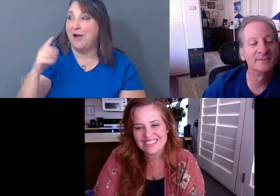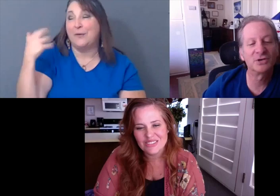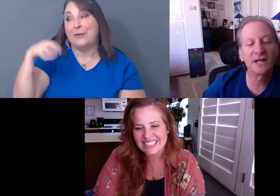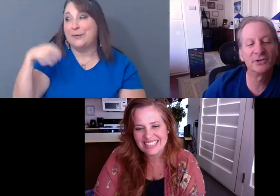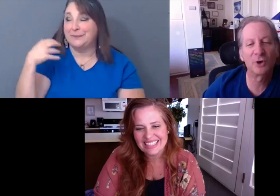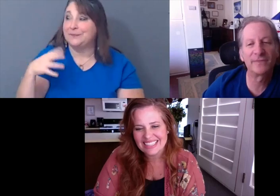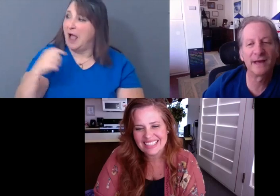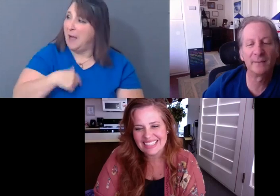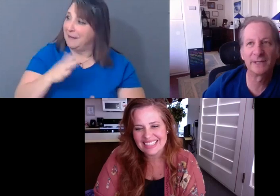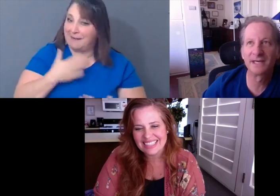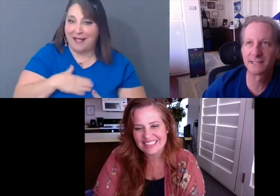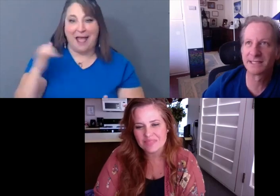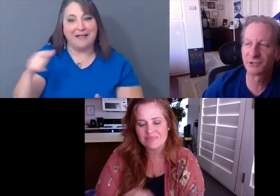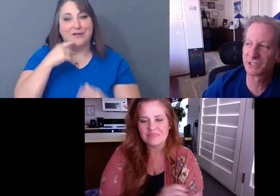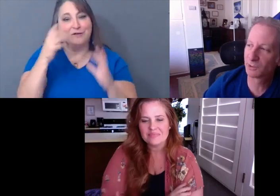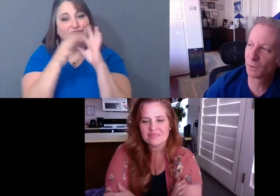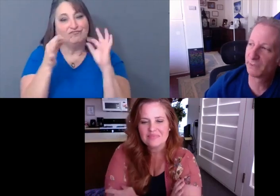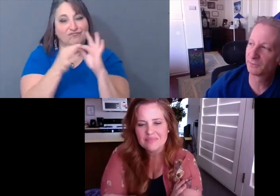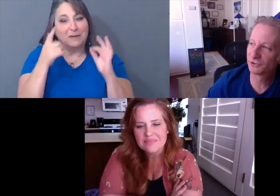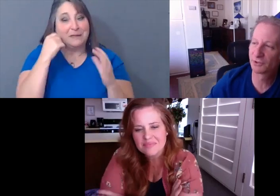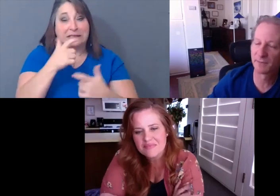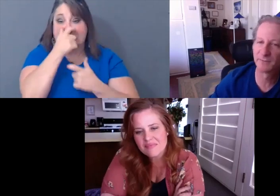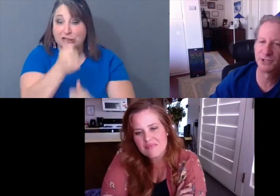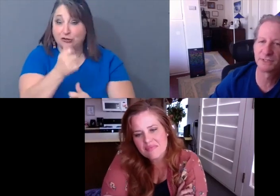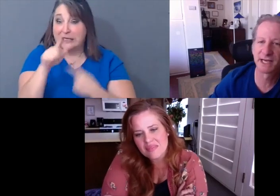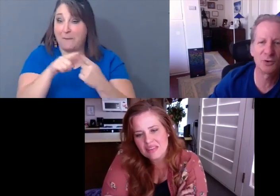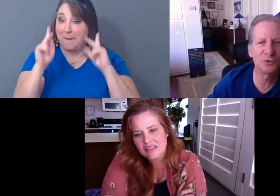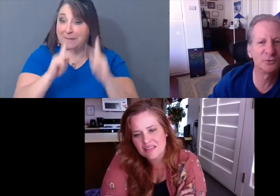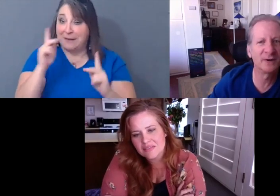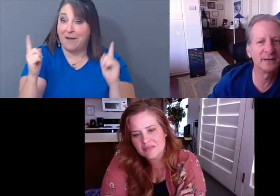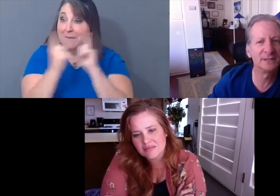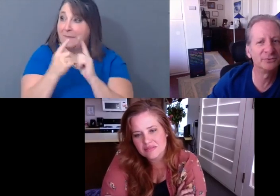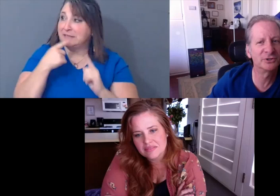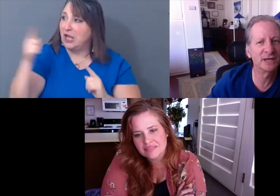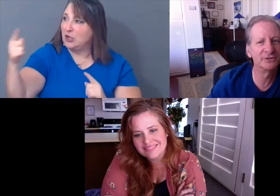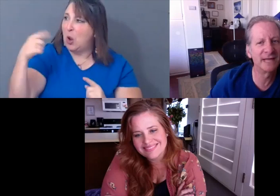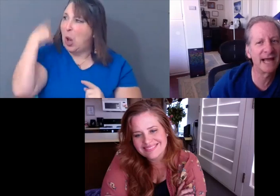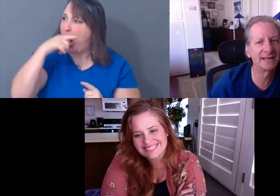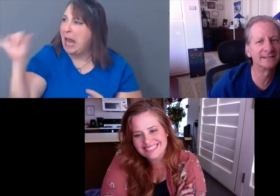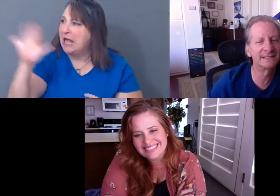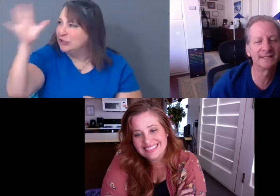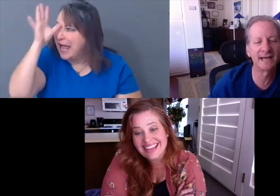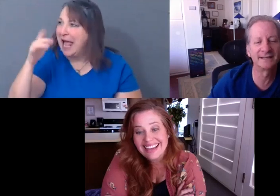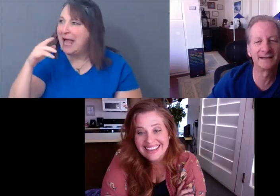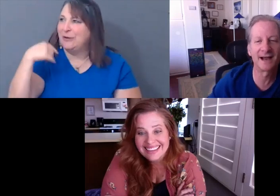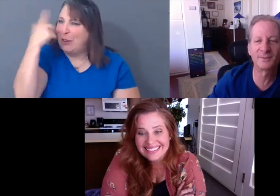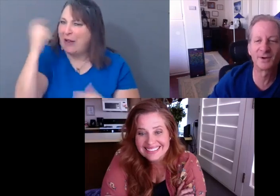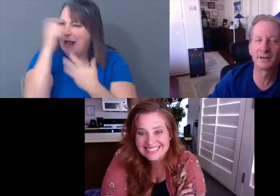I'm so glad you brought that up because it's interesting when people do come up to you and say, oh, you remind me, you look like your dad and this and that.